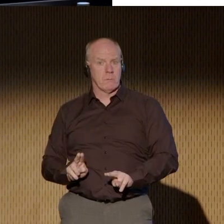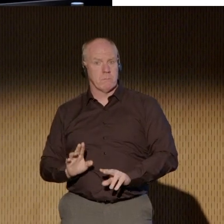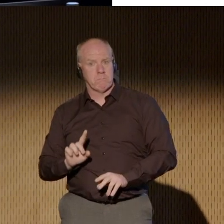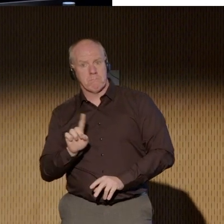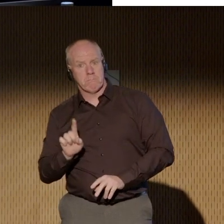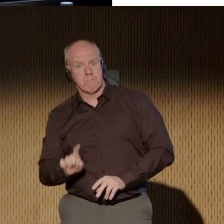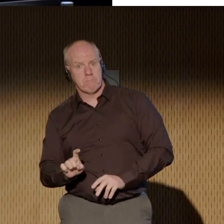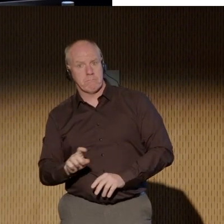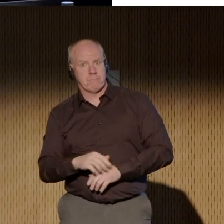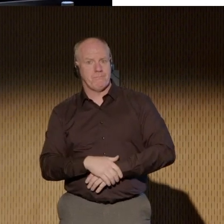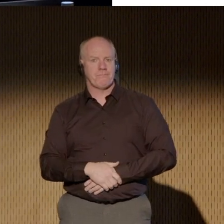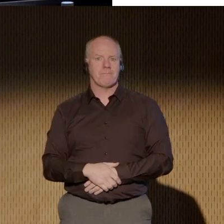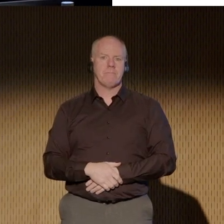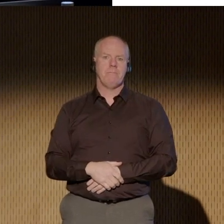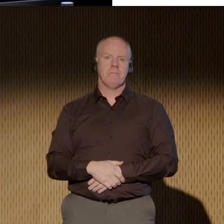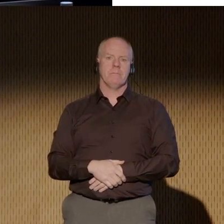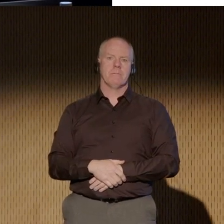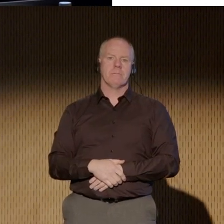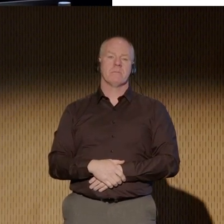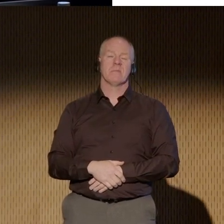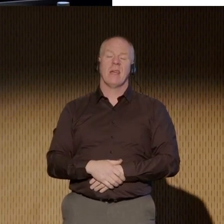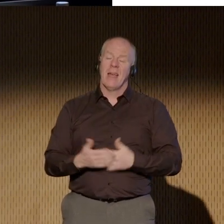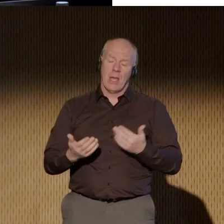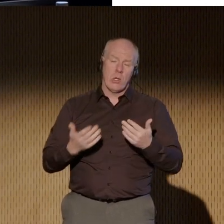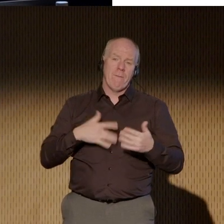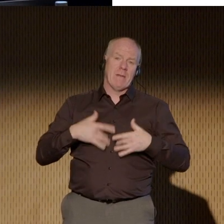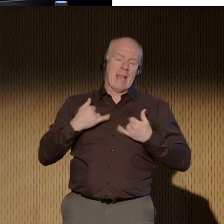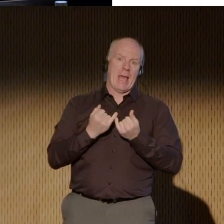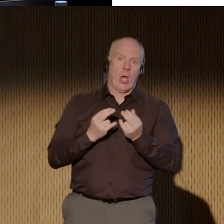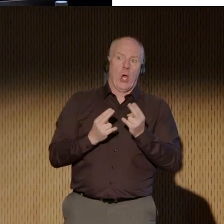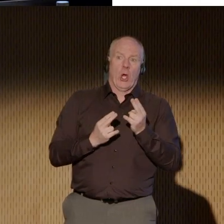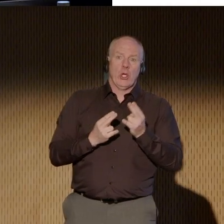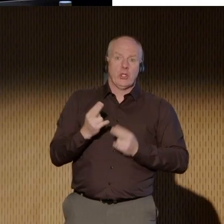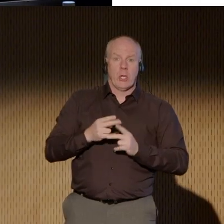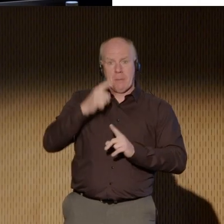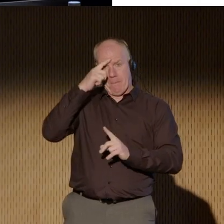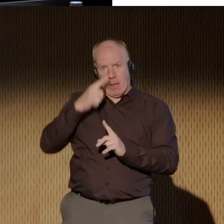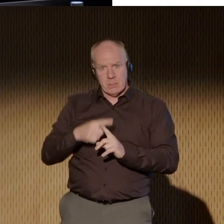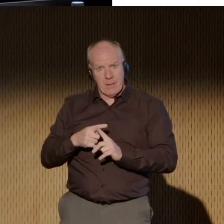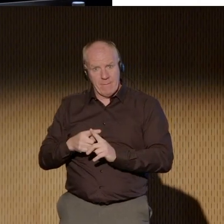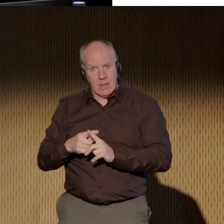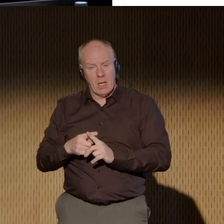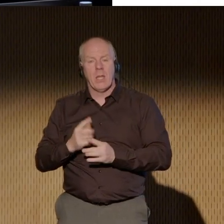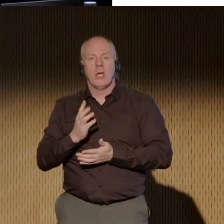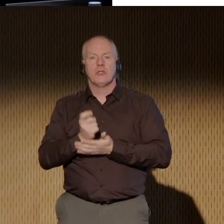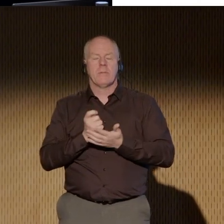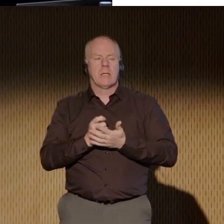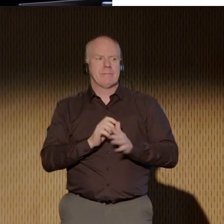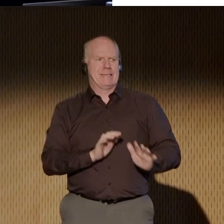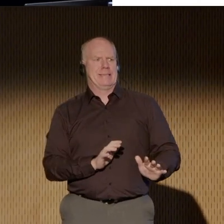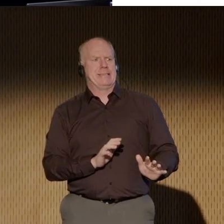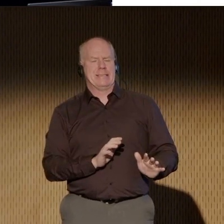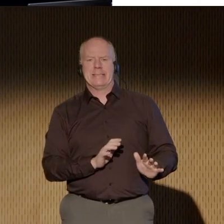kind of think it should, do positively, and then other times you’re slightly worried the